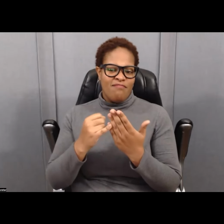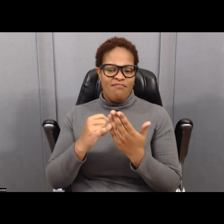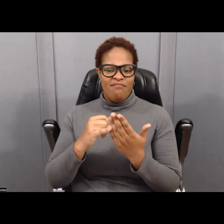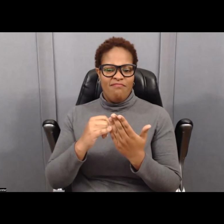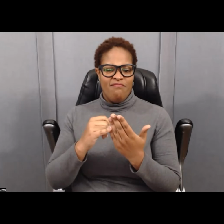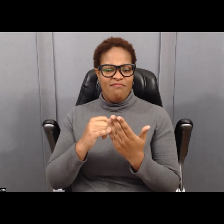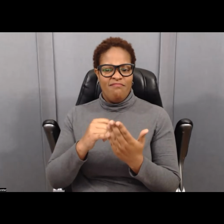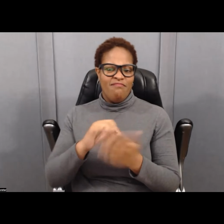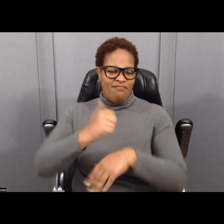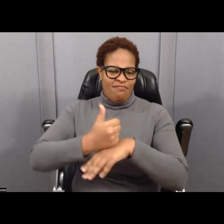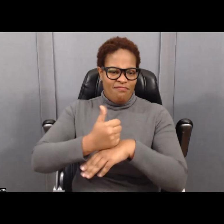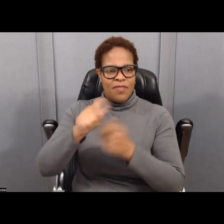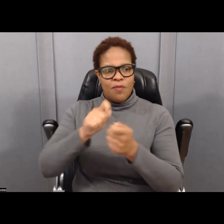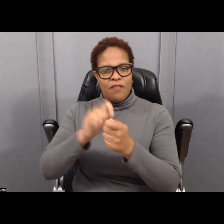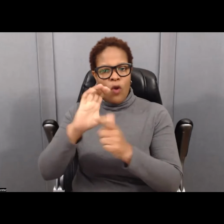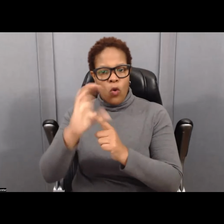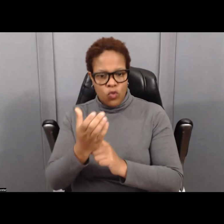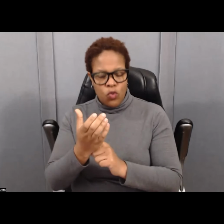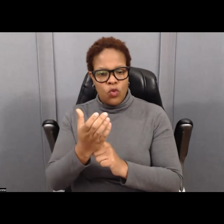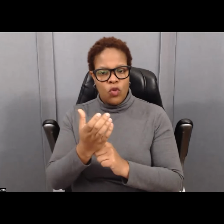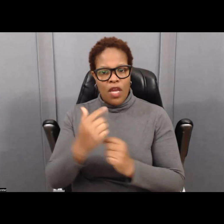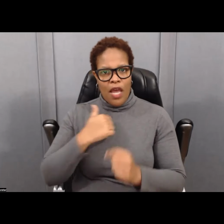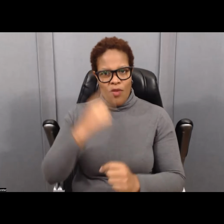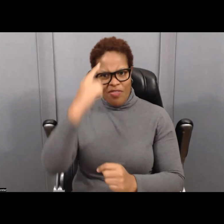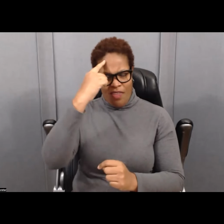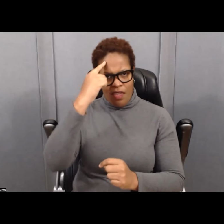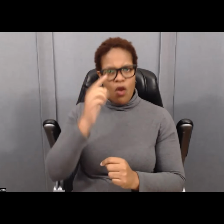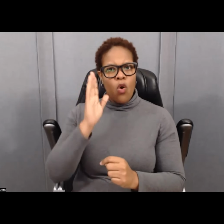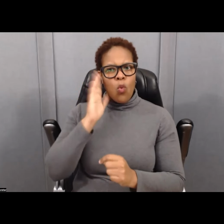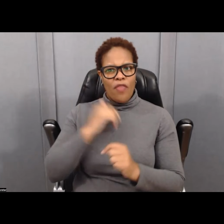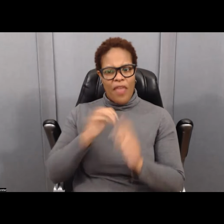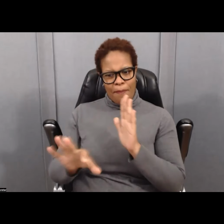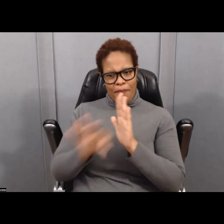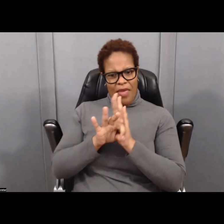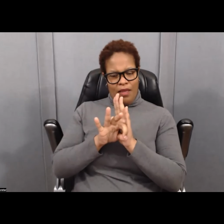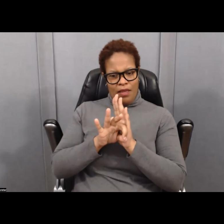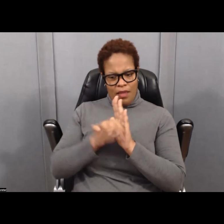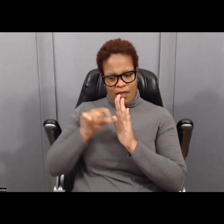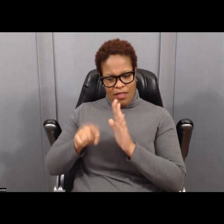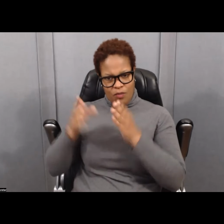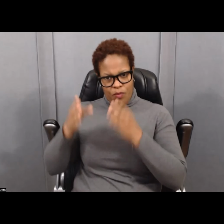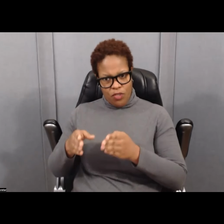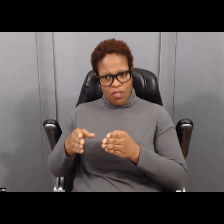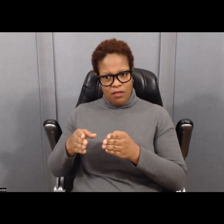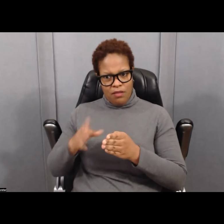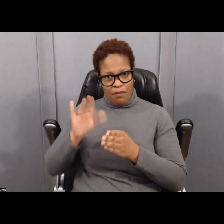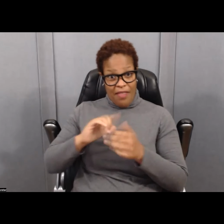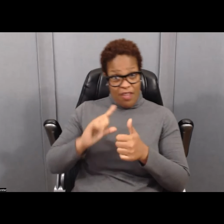I like to think about it that, well, would this person have been casted by the originator, the original content creator?